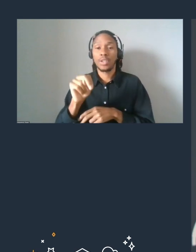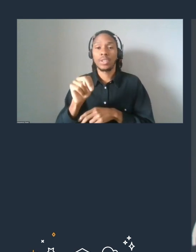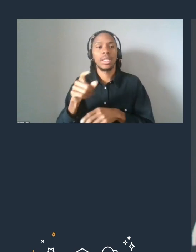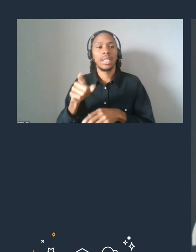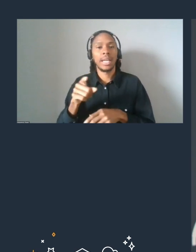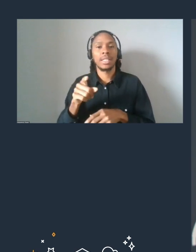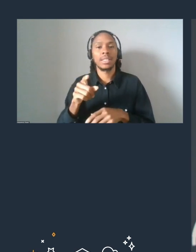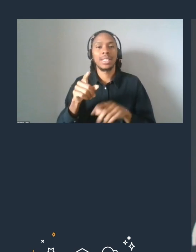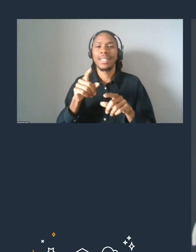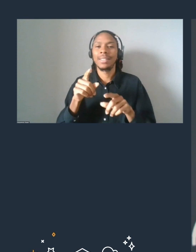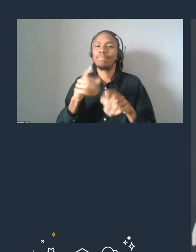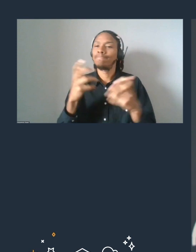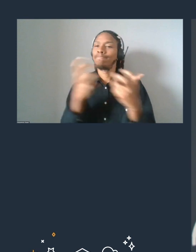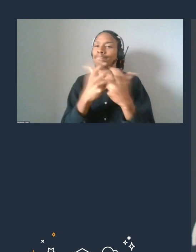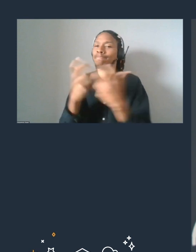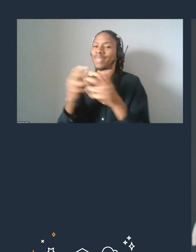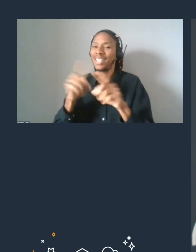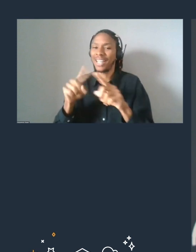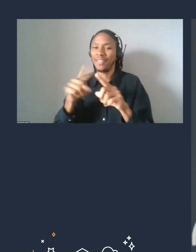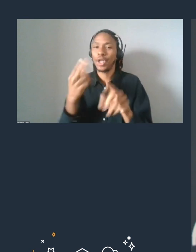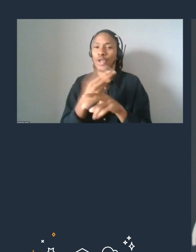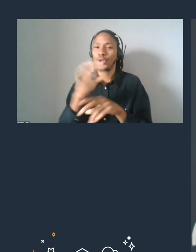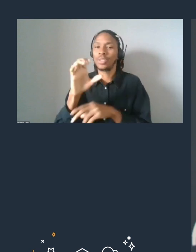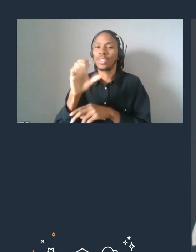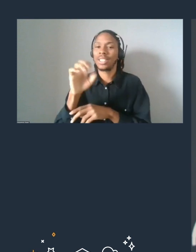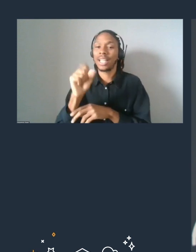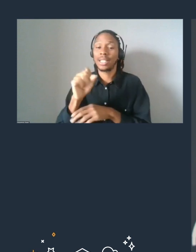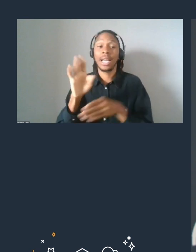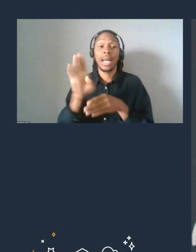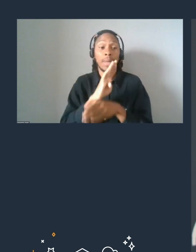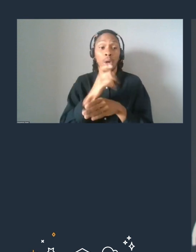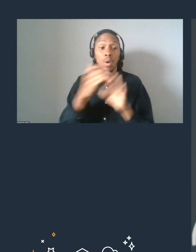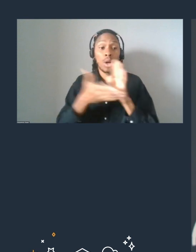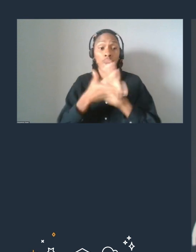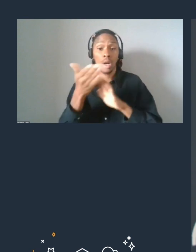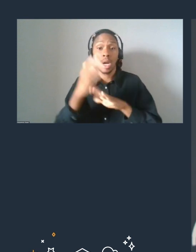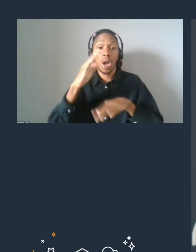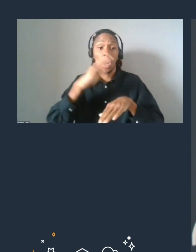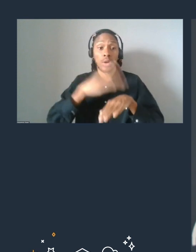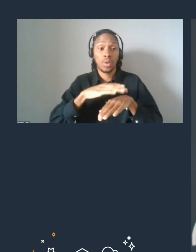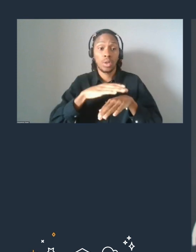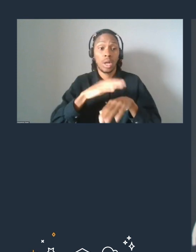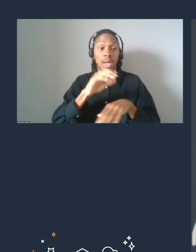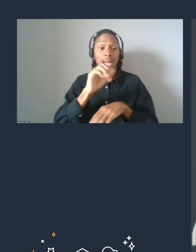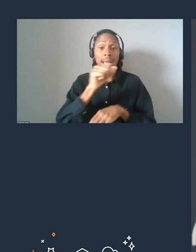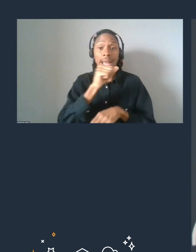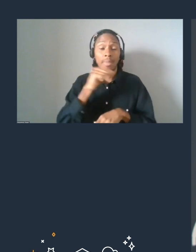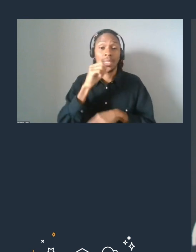Now for businesses who are running on top of Amazon S3 who continuously keep updating